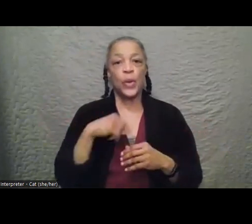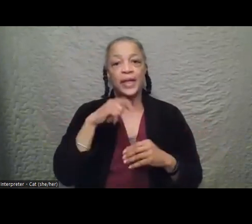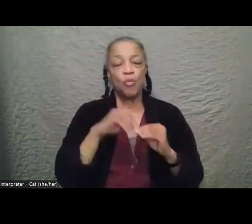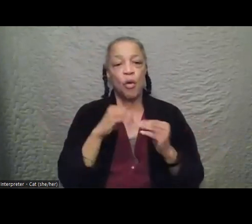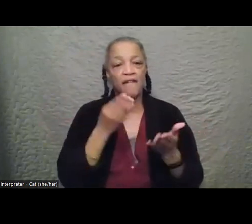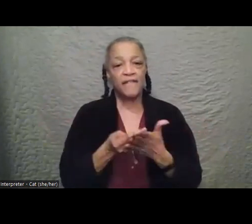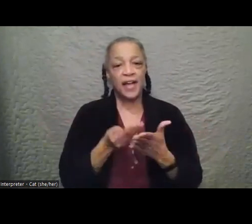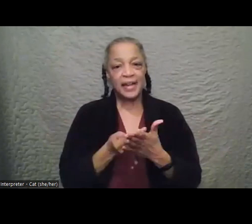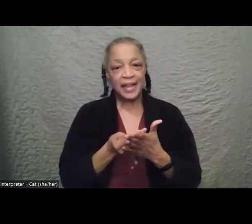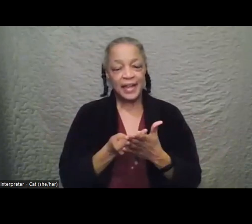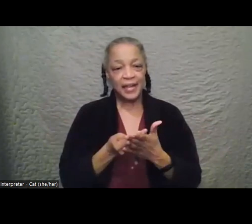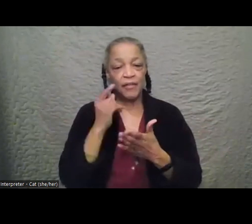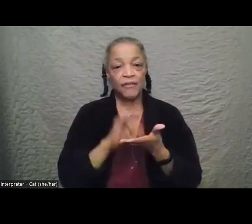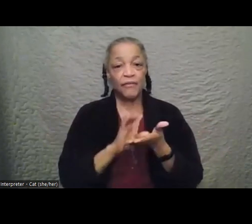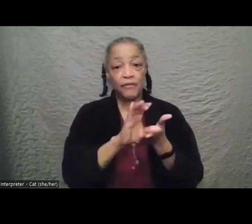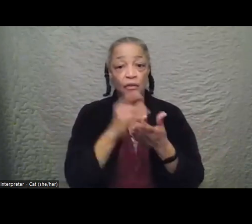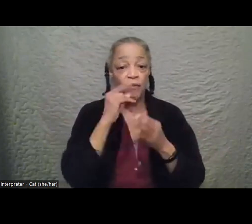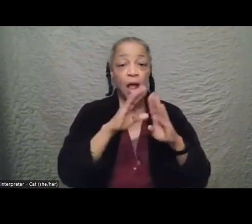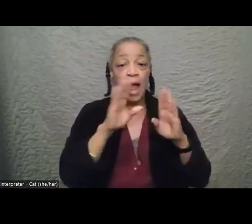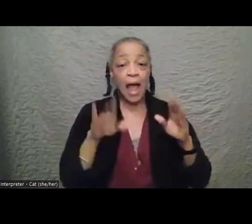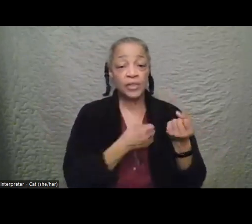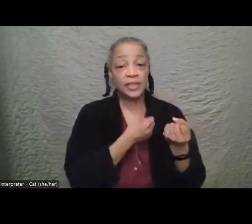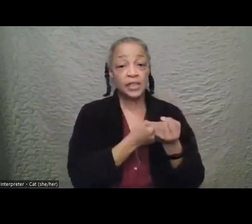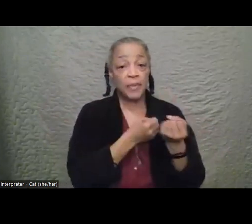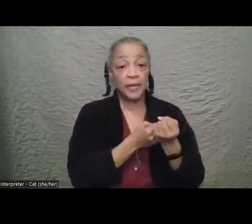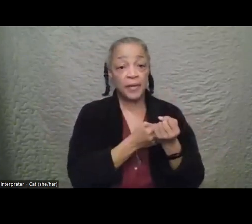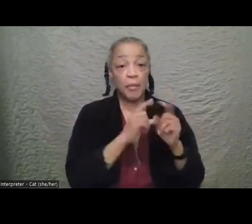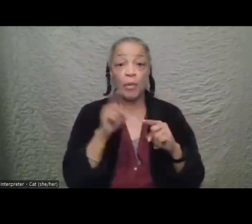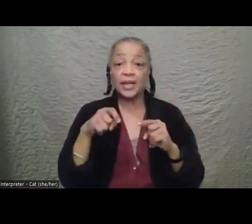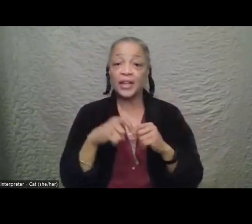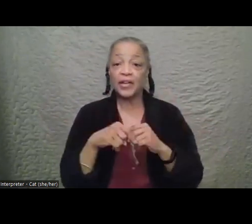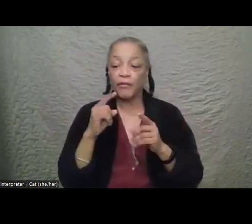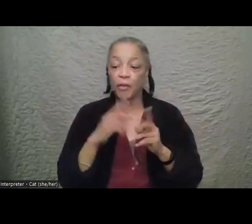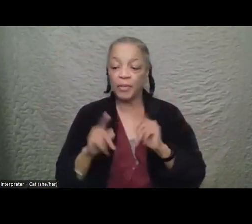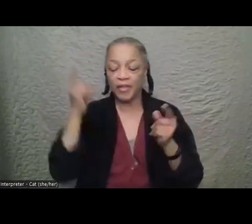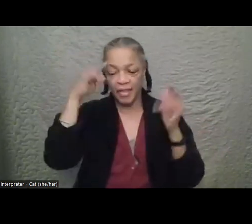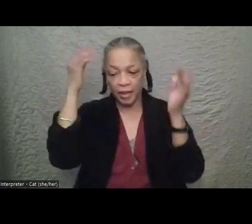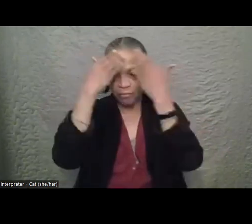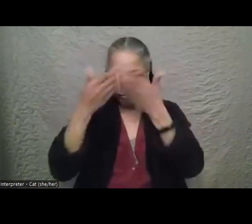subsidies, but we also need to get people to think more broadly about what our community